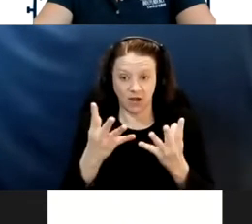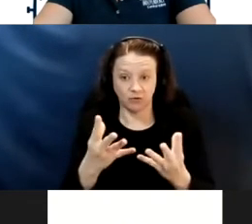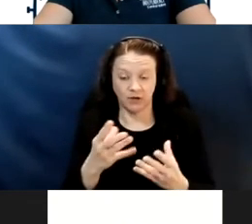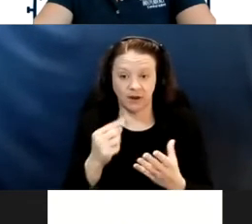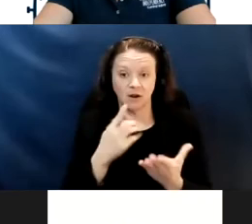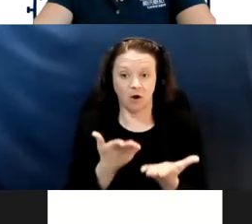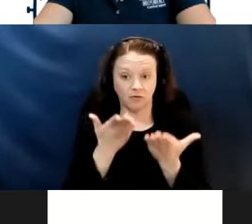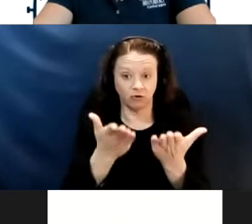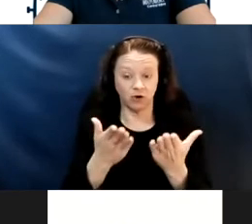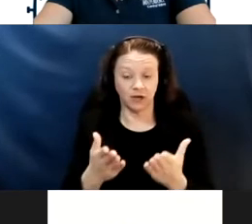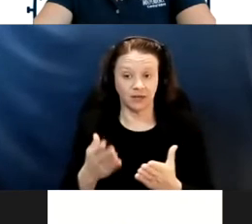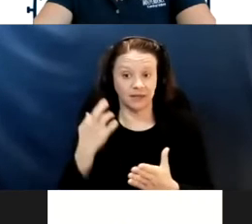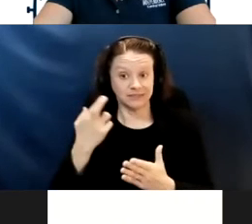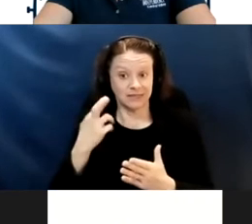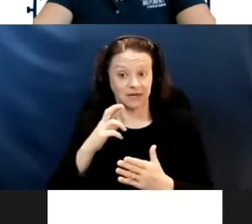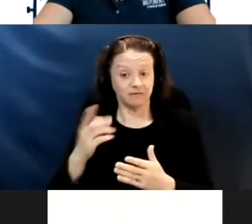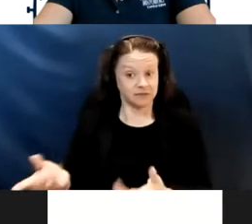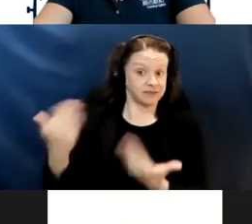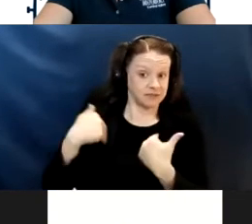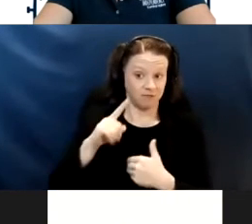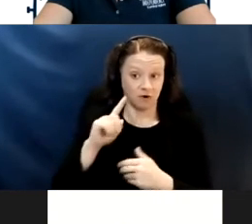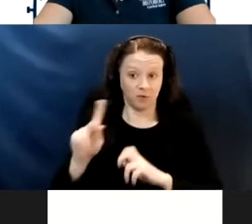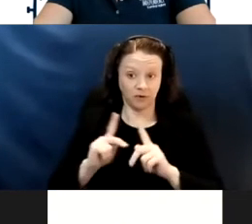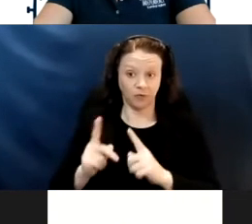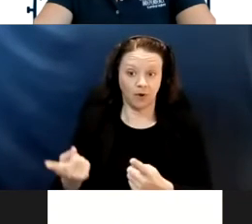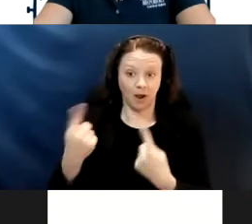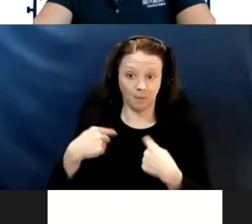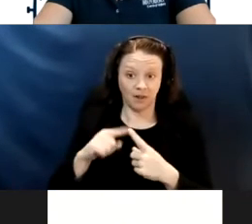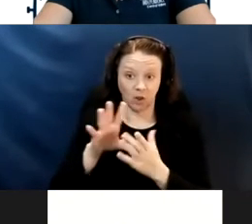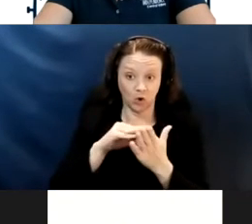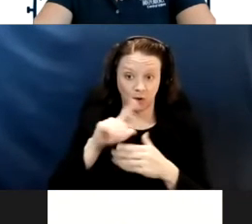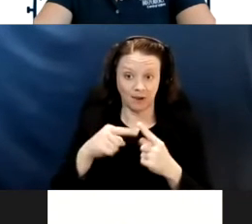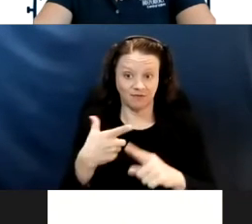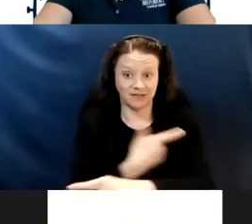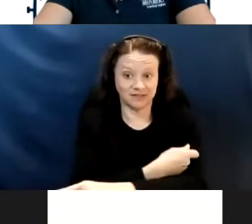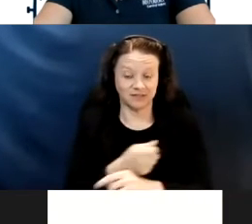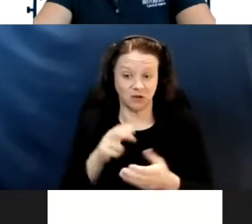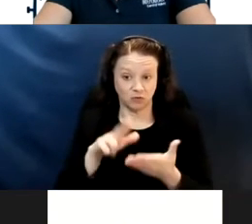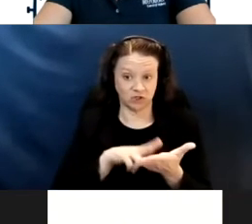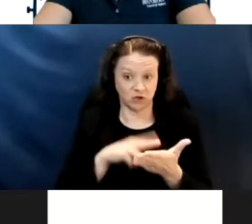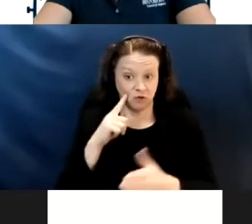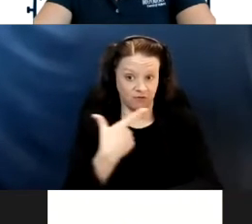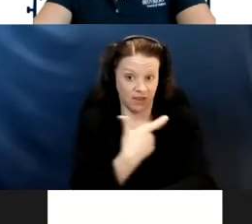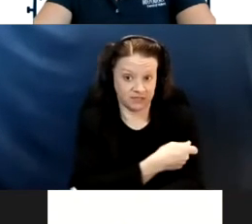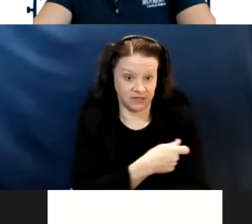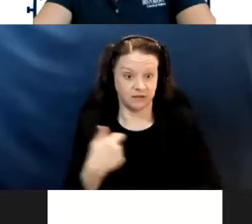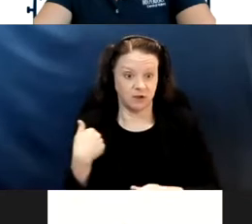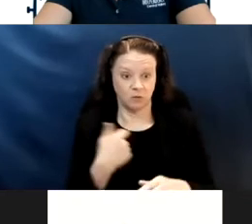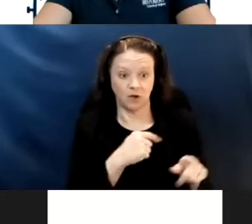for people to come and learn about vaccines and to register for vaccines. And we're also providing